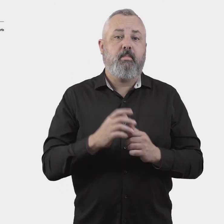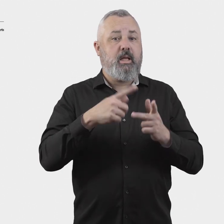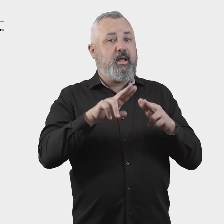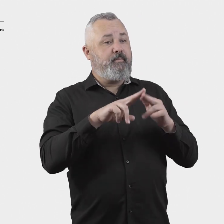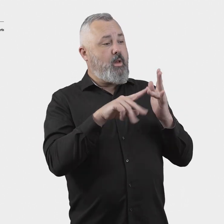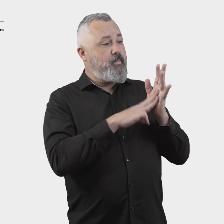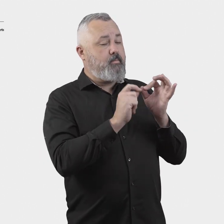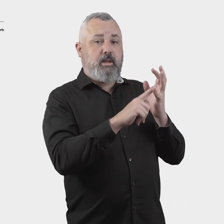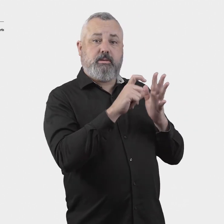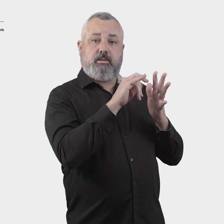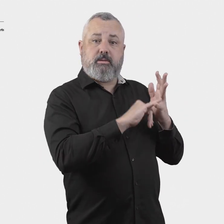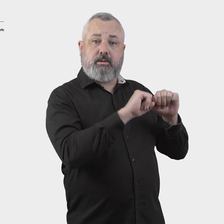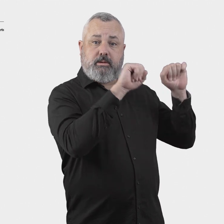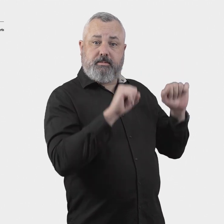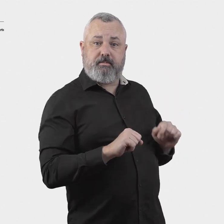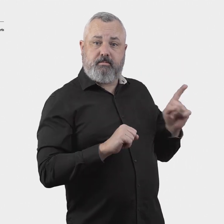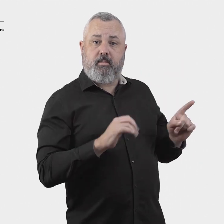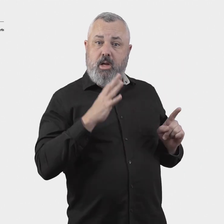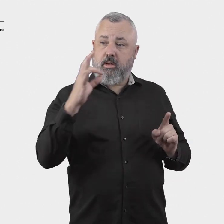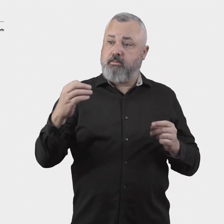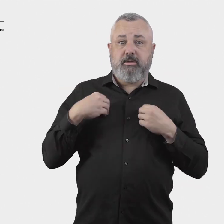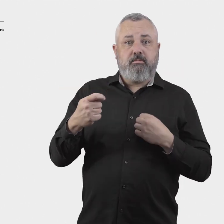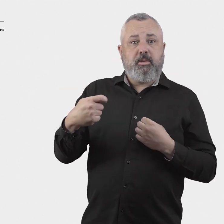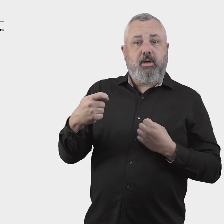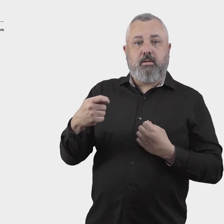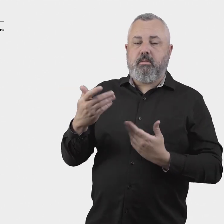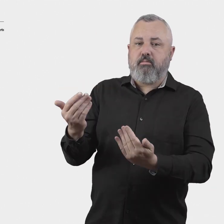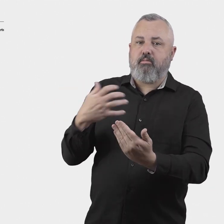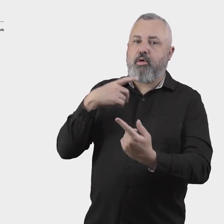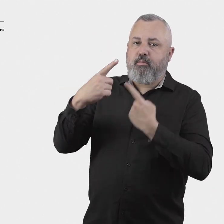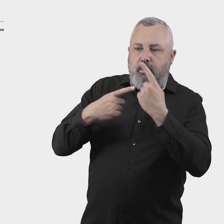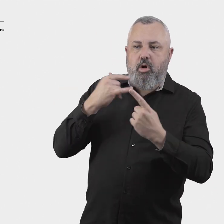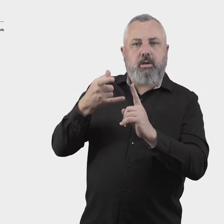scheme members to comply with directions from the ombudsperson to provide data and